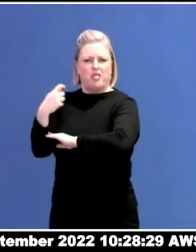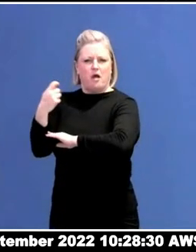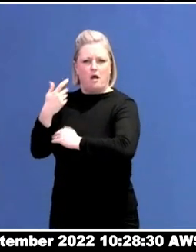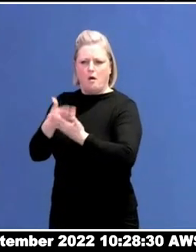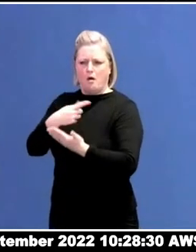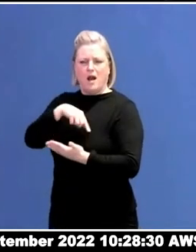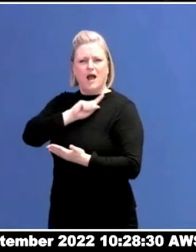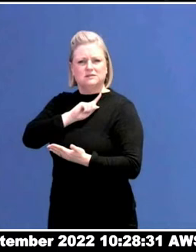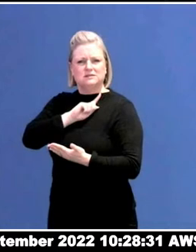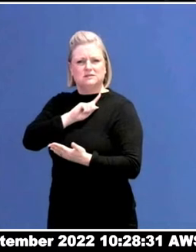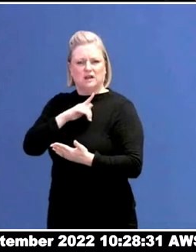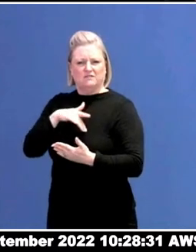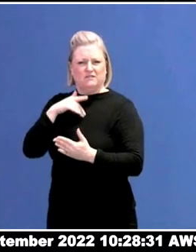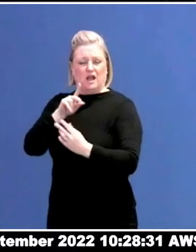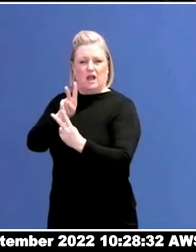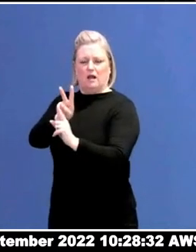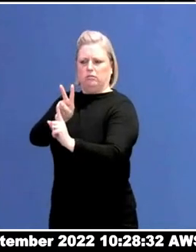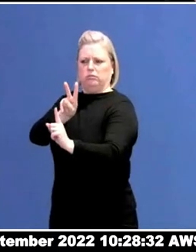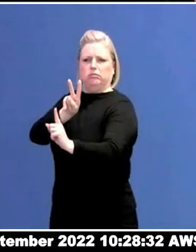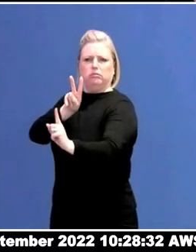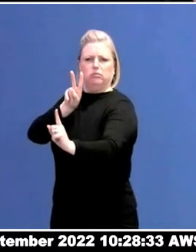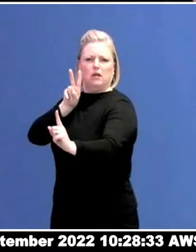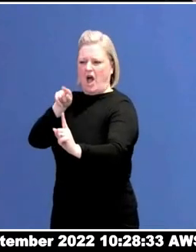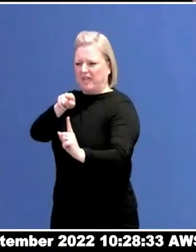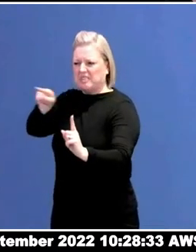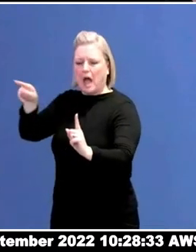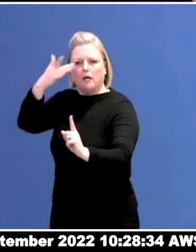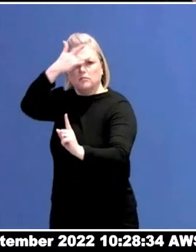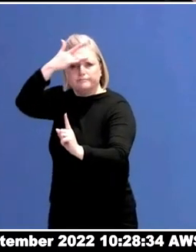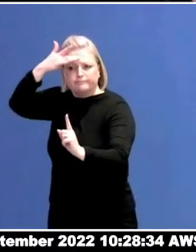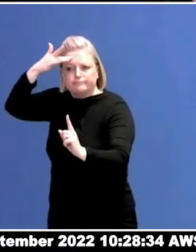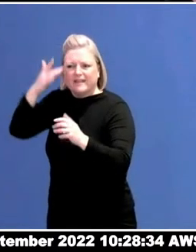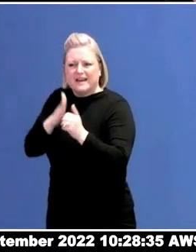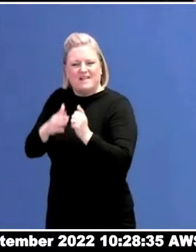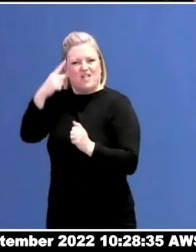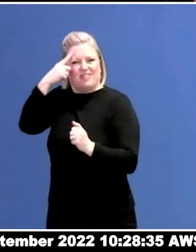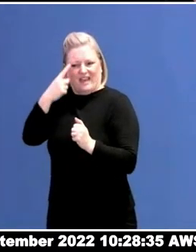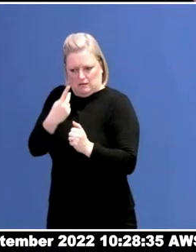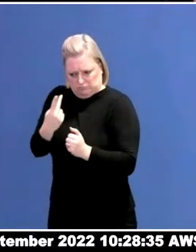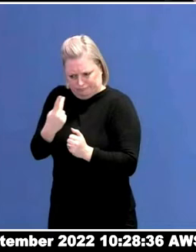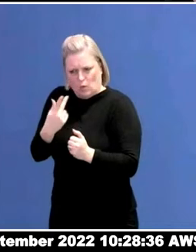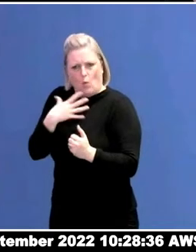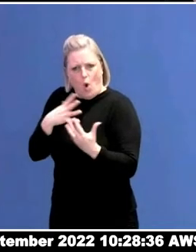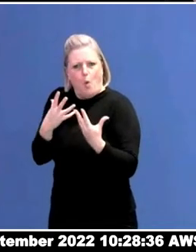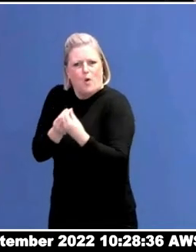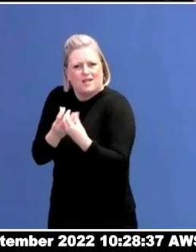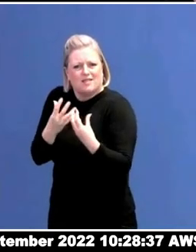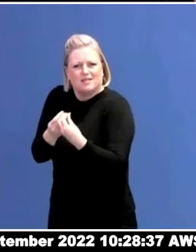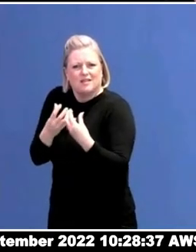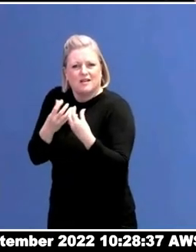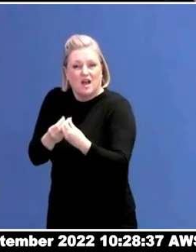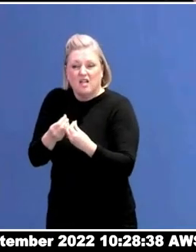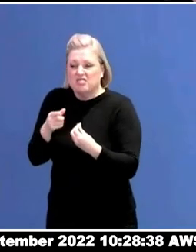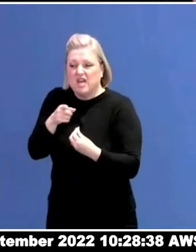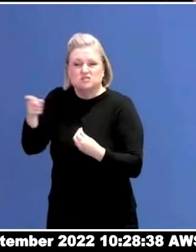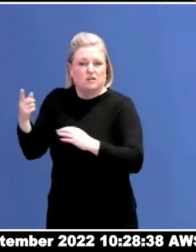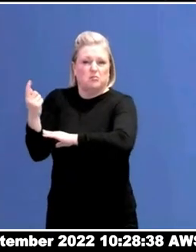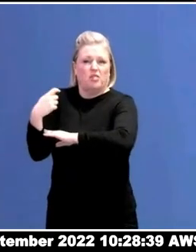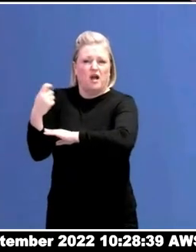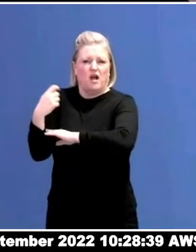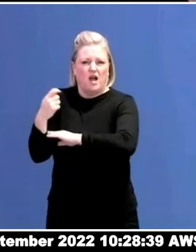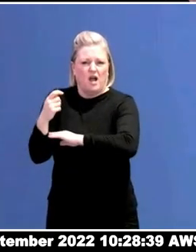not a concern and that Aaron would be quite fine and - yes.